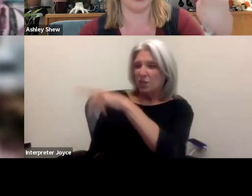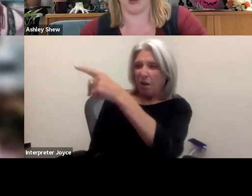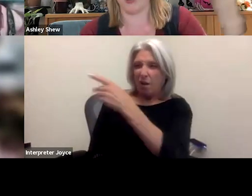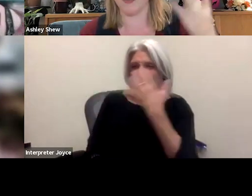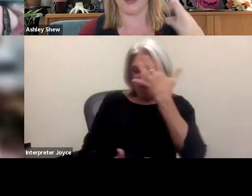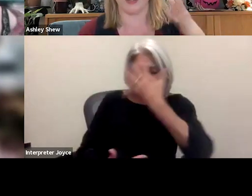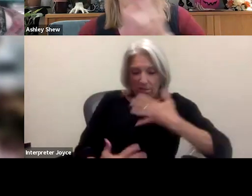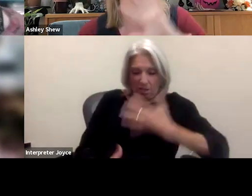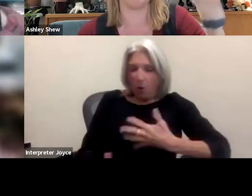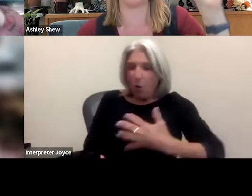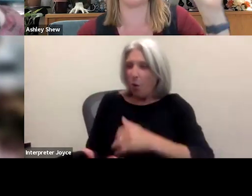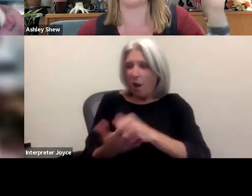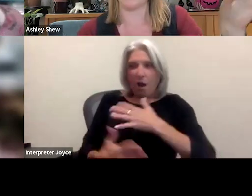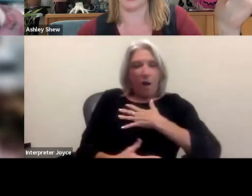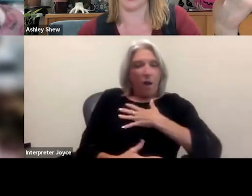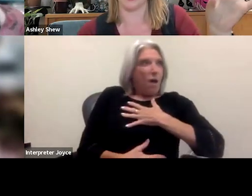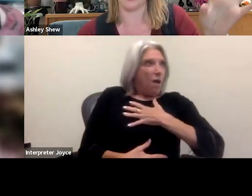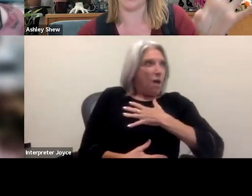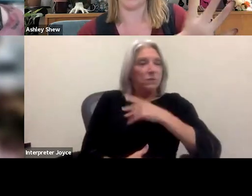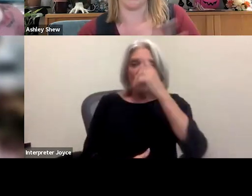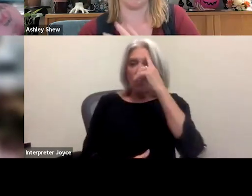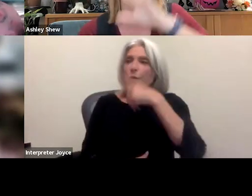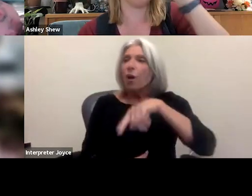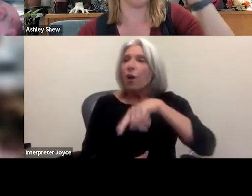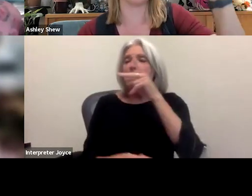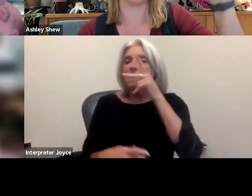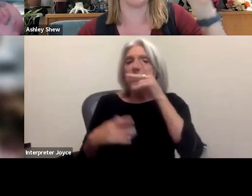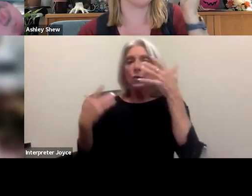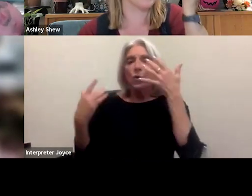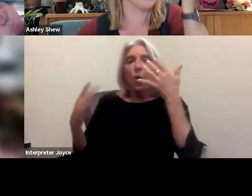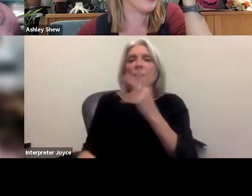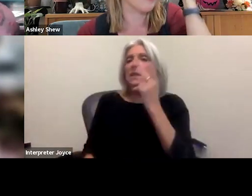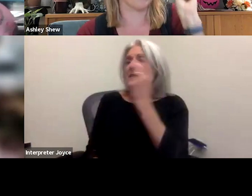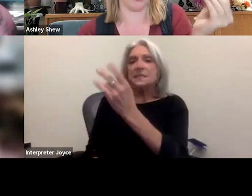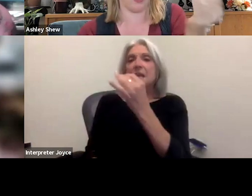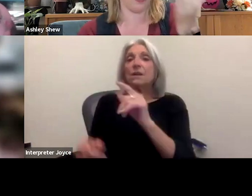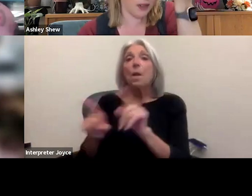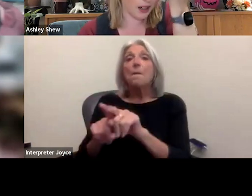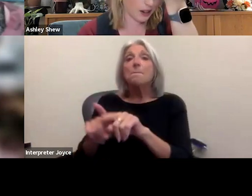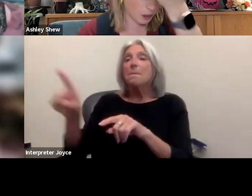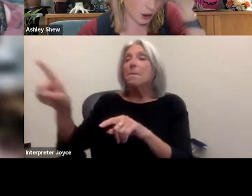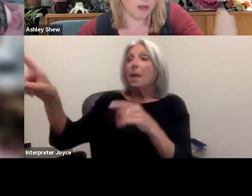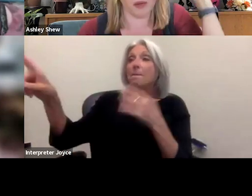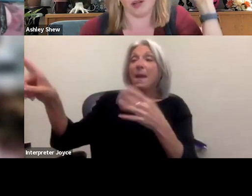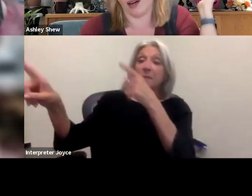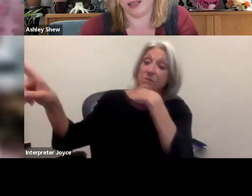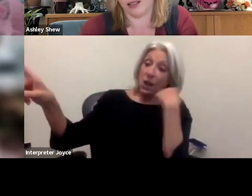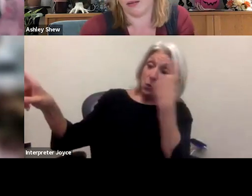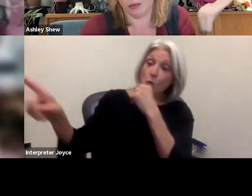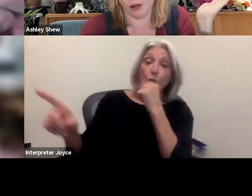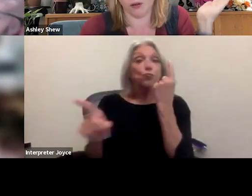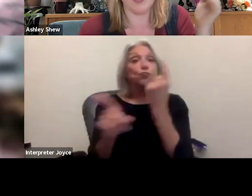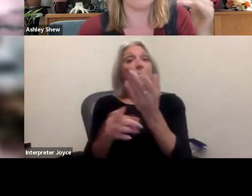were part of that. Like, for public safety, people who did not look like savory enough could have been arrested and removed.